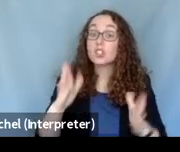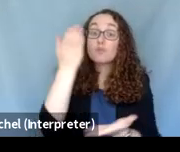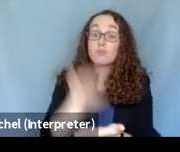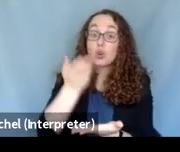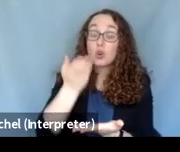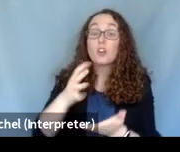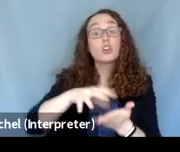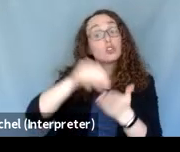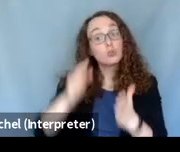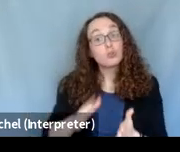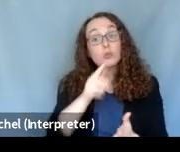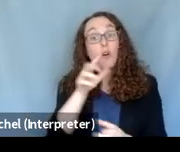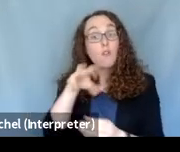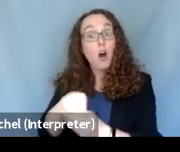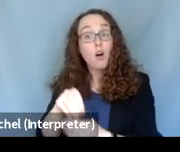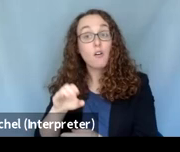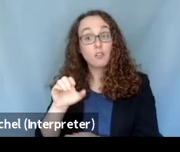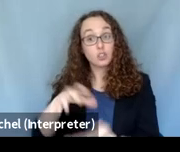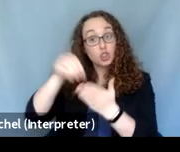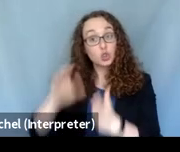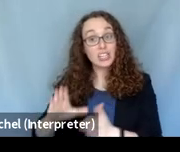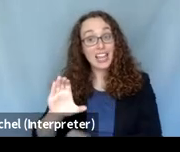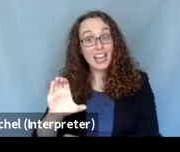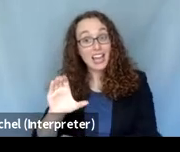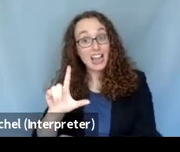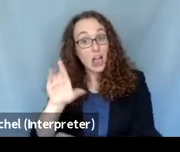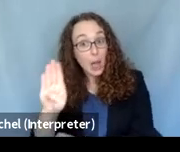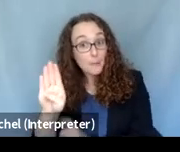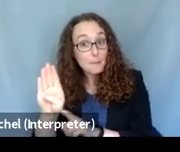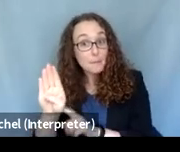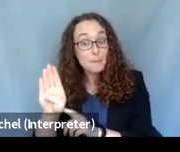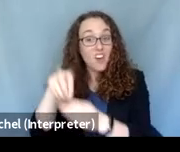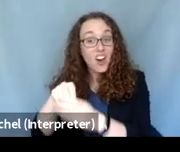activities and student clubs are more likely to retain and persist